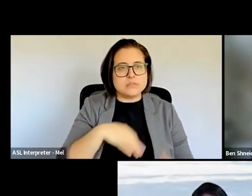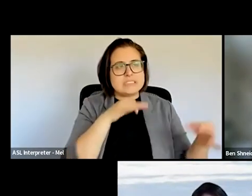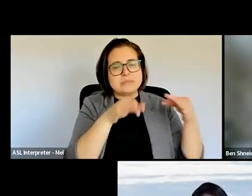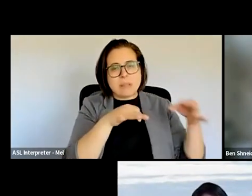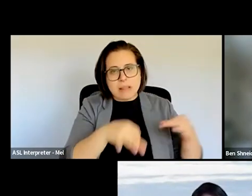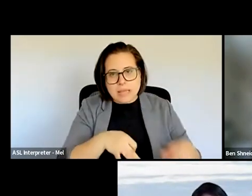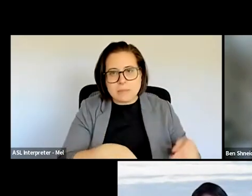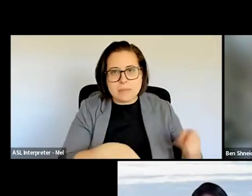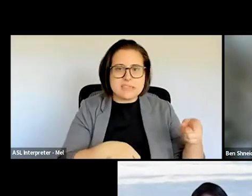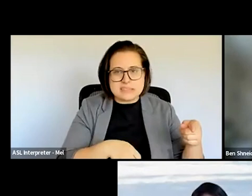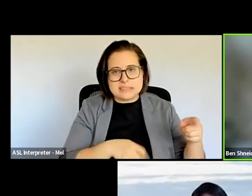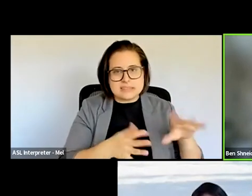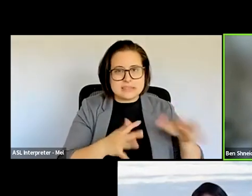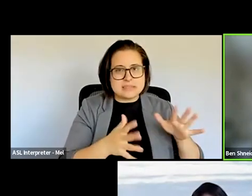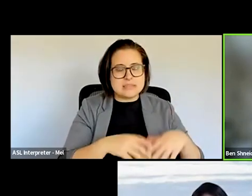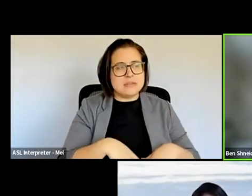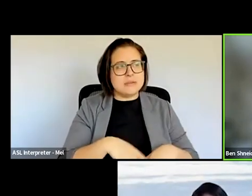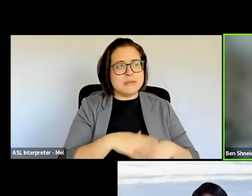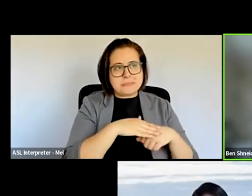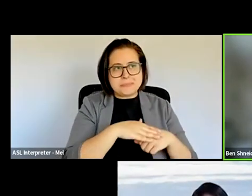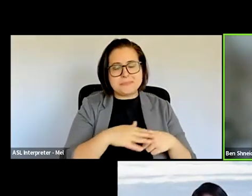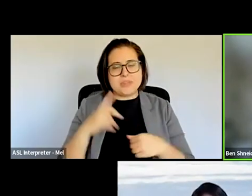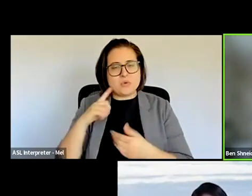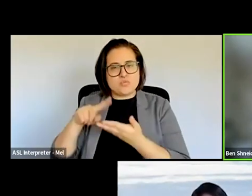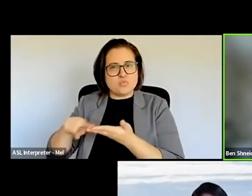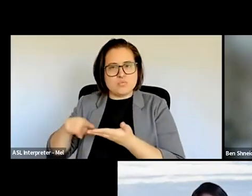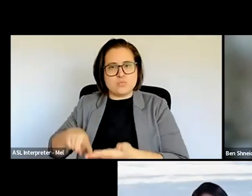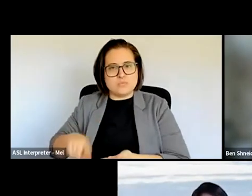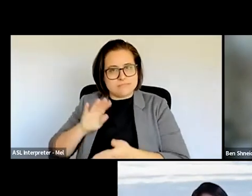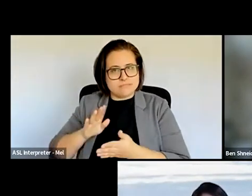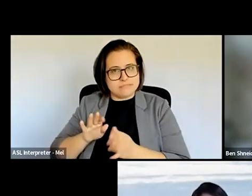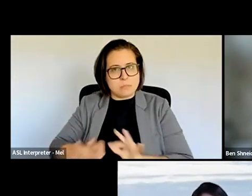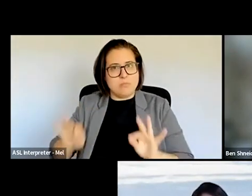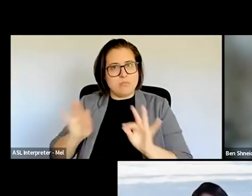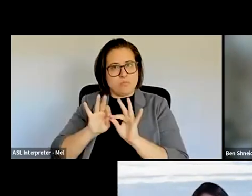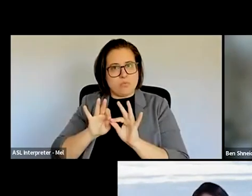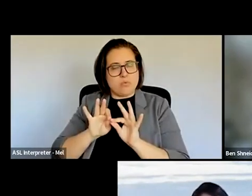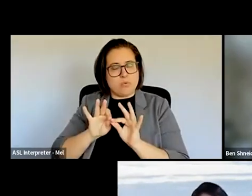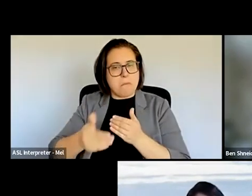we're going to see research is going to be super important in those areas in the next few years in